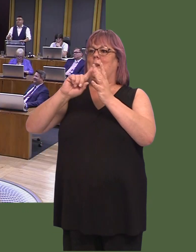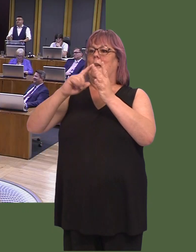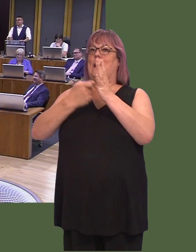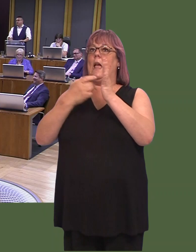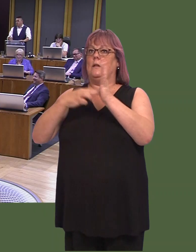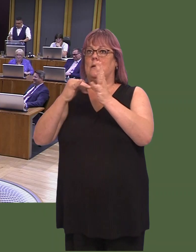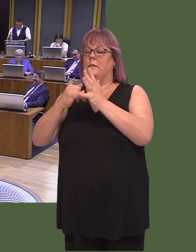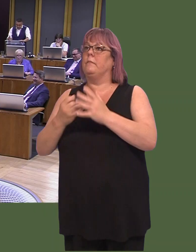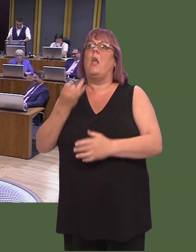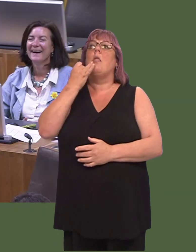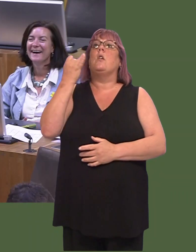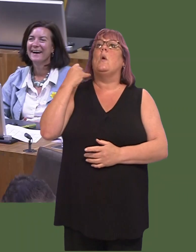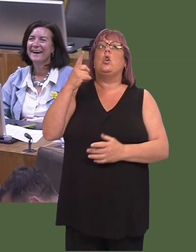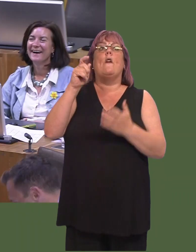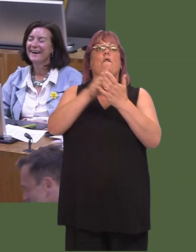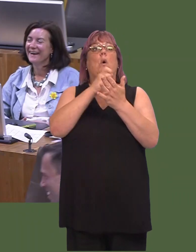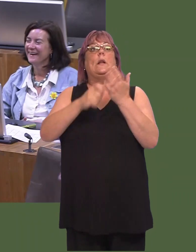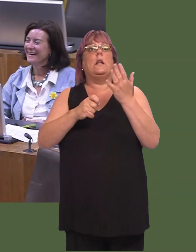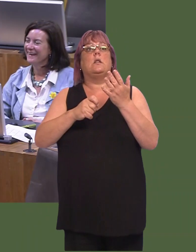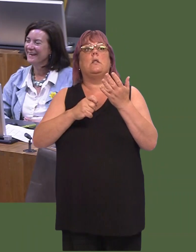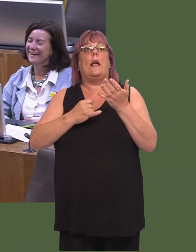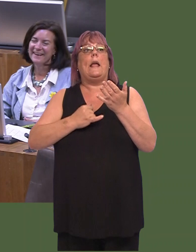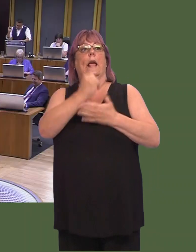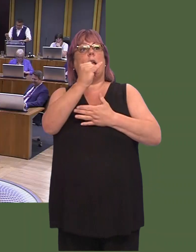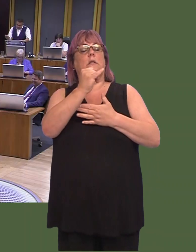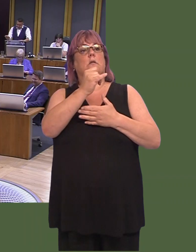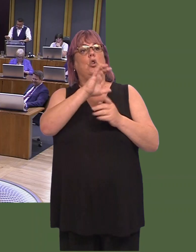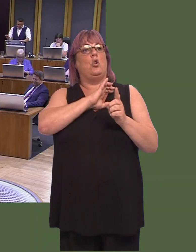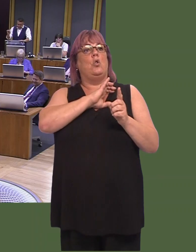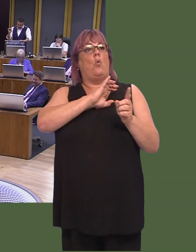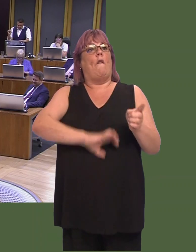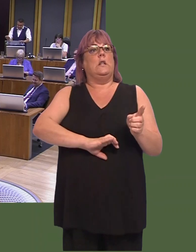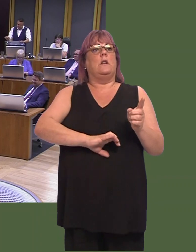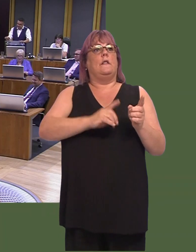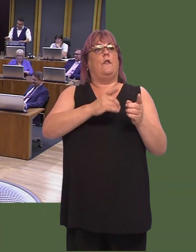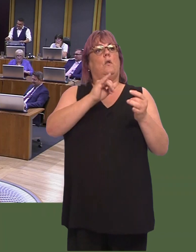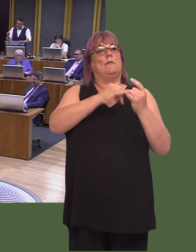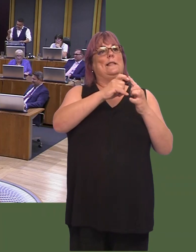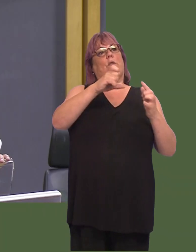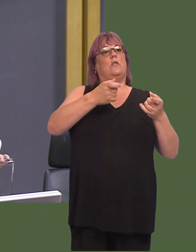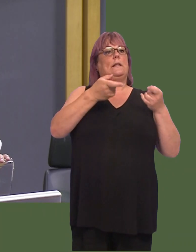Last week, you voted against a motion of no confidence in the Secretary of State, even